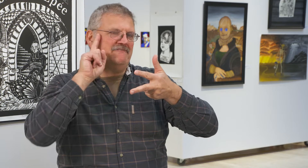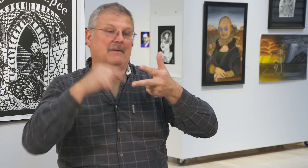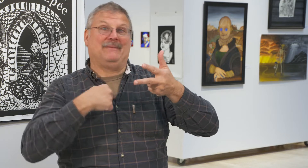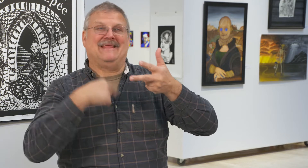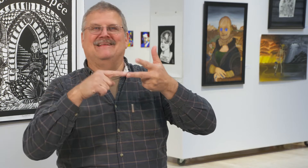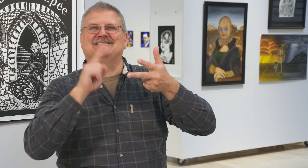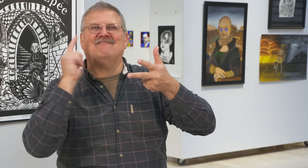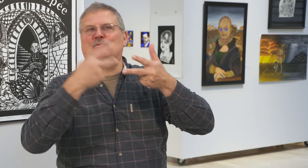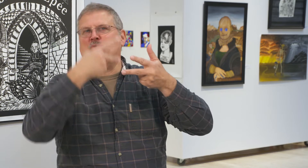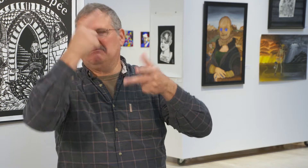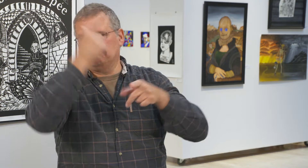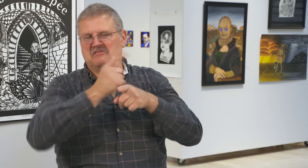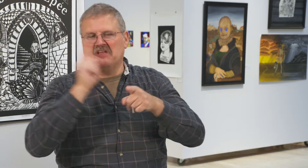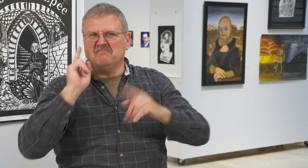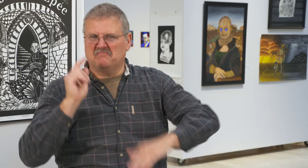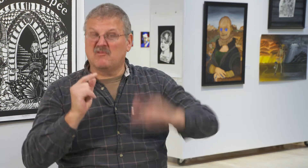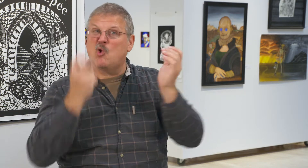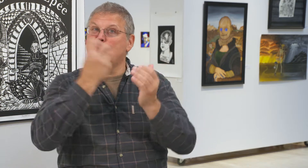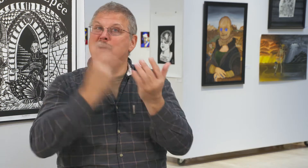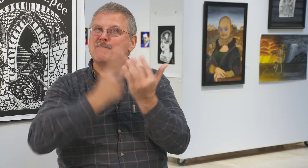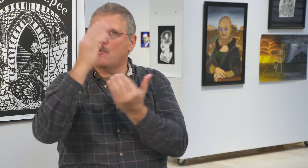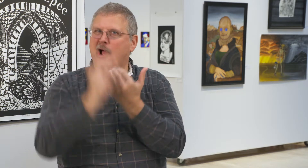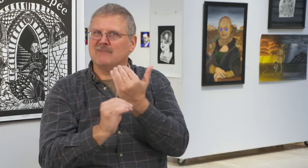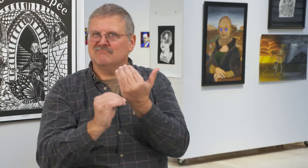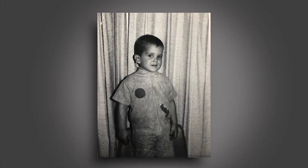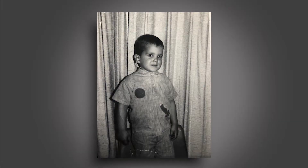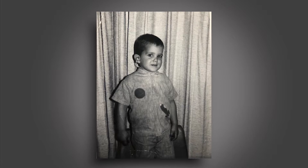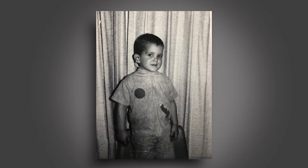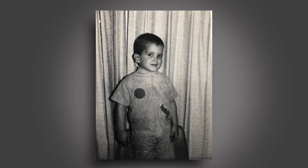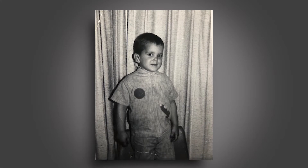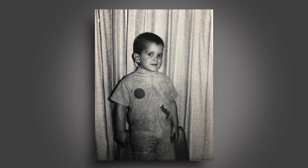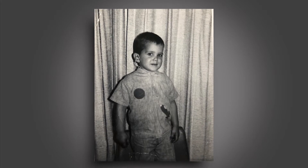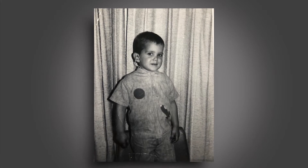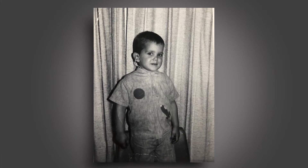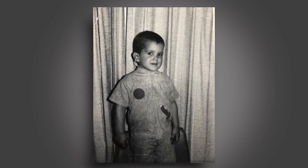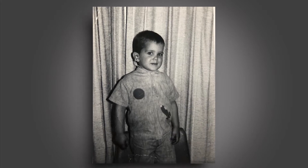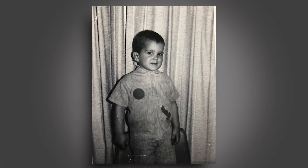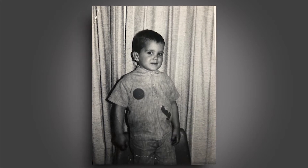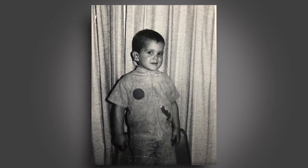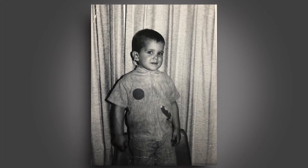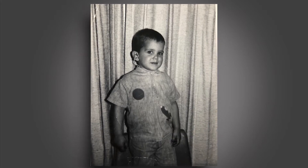and I have a middle brother who is deaf. So, two deaf boys. Growing up, I went to school at an oral program.